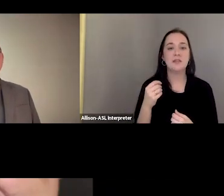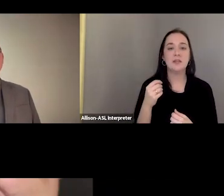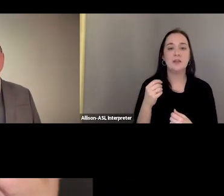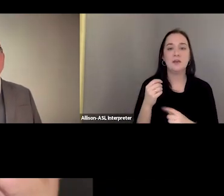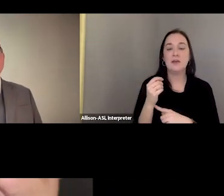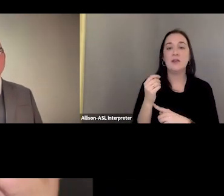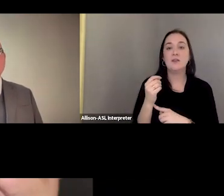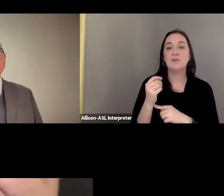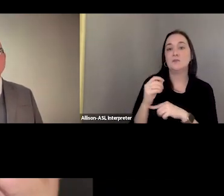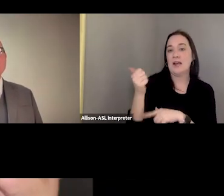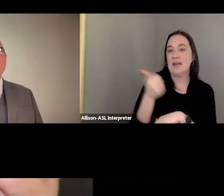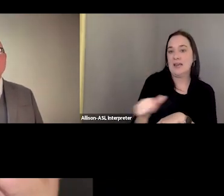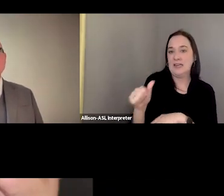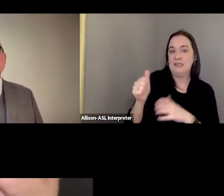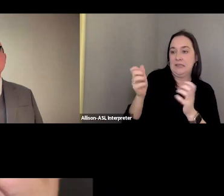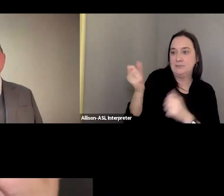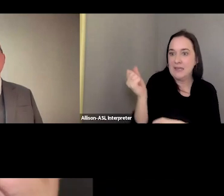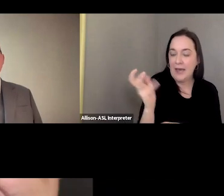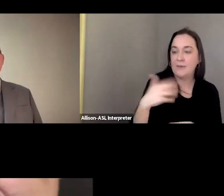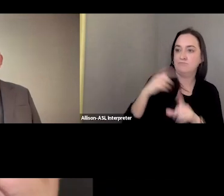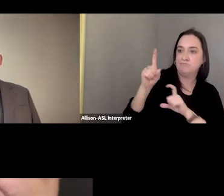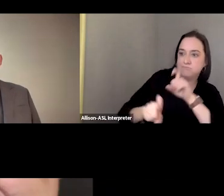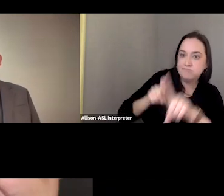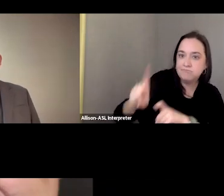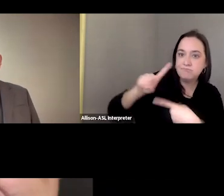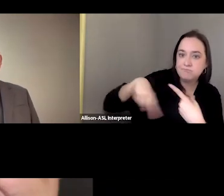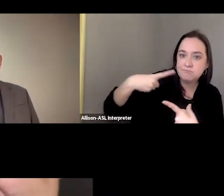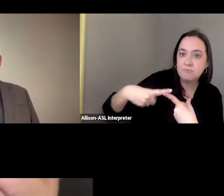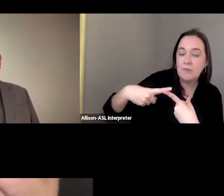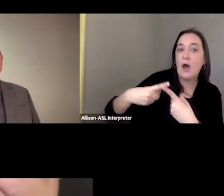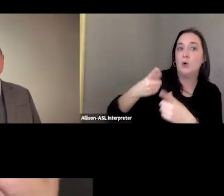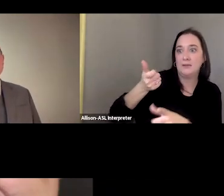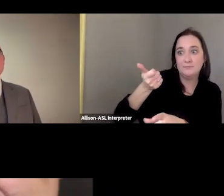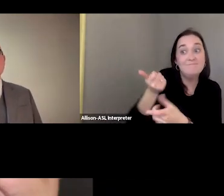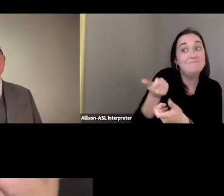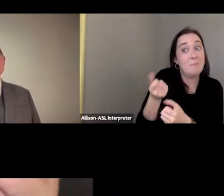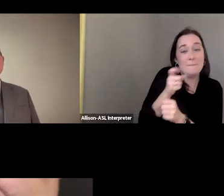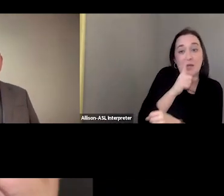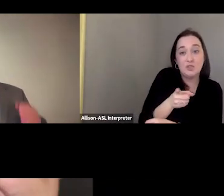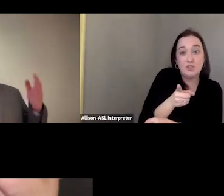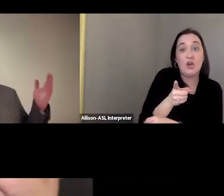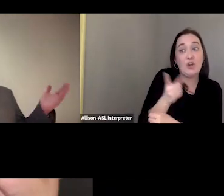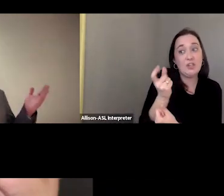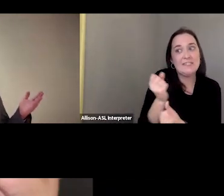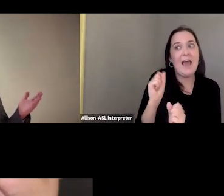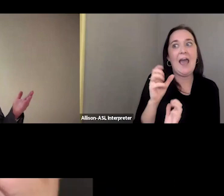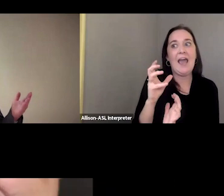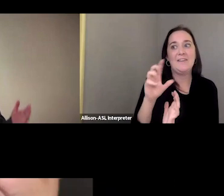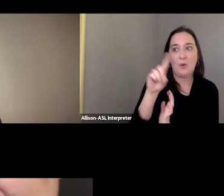gambling in general. And I started asking questions. And the next thing I know to be careful what you ask today you may get asked to come and give a presentation, but I'm delighted to do so.